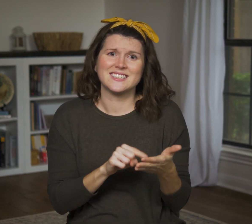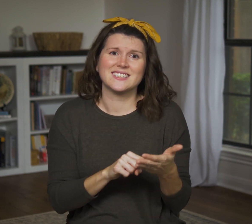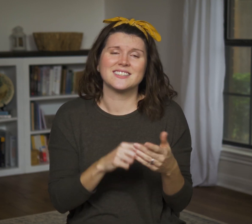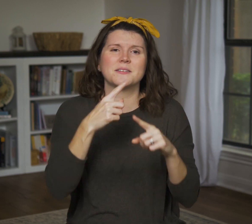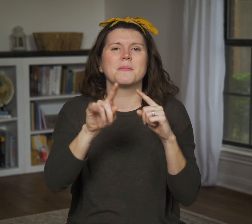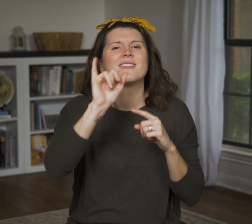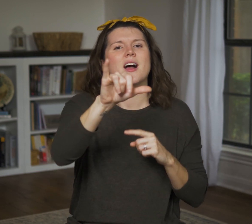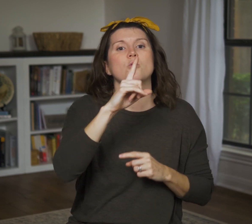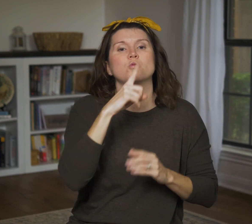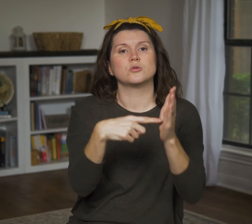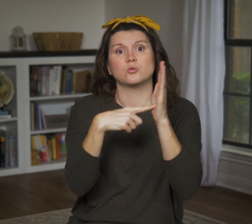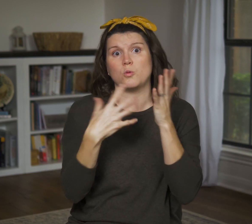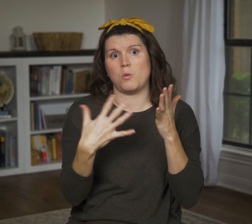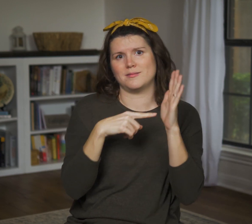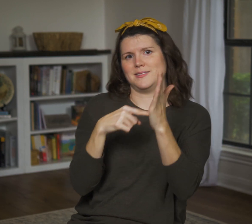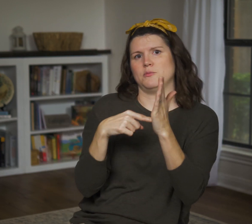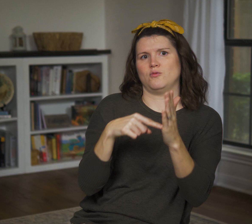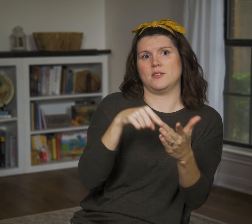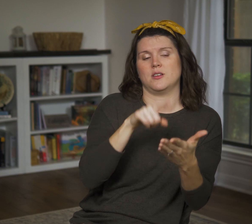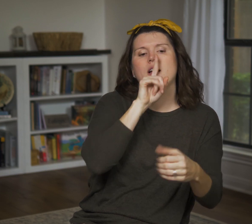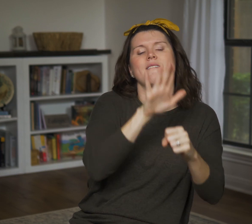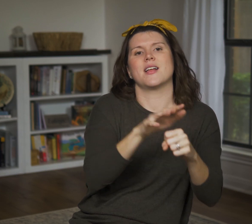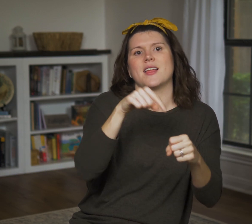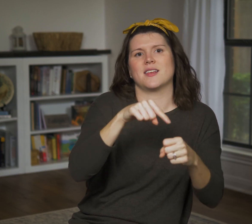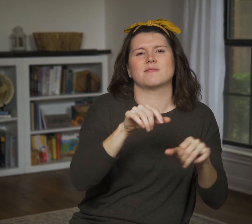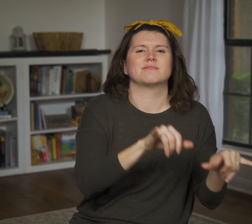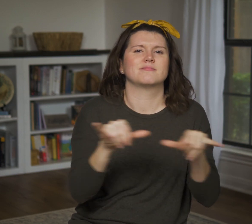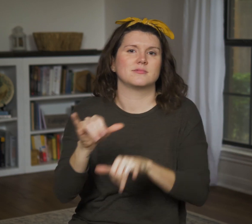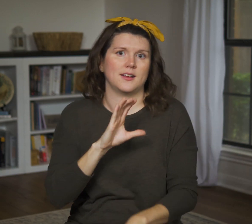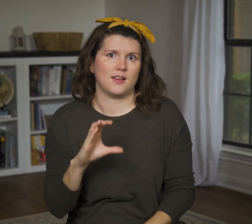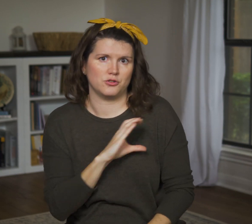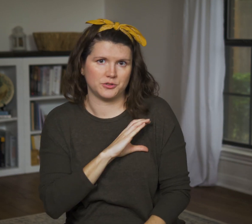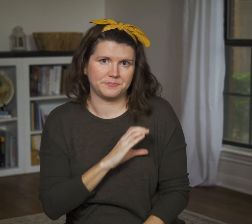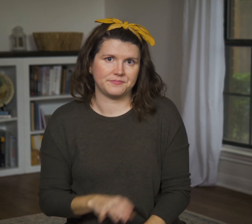But this is more a demonstration of covenant than of character.